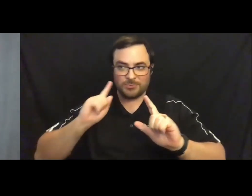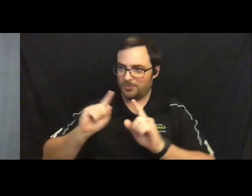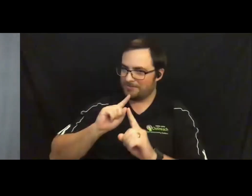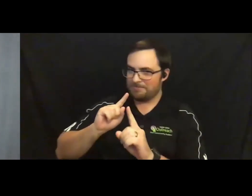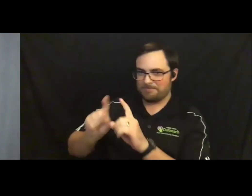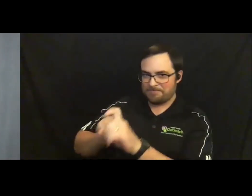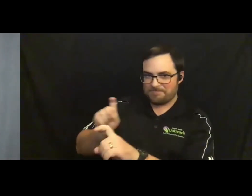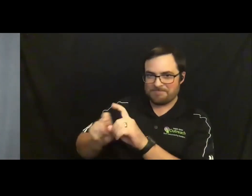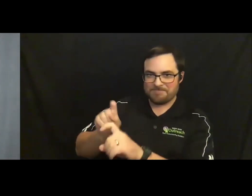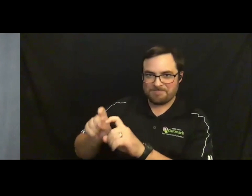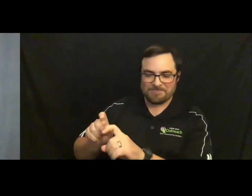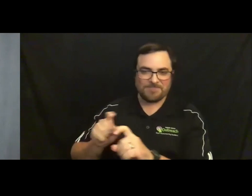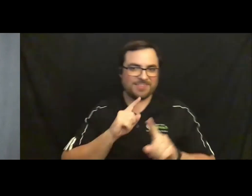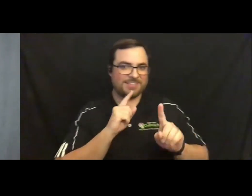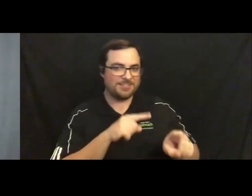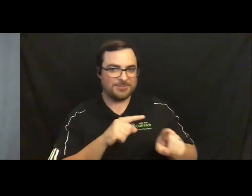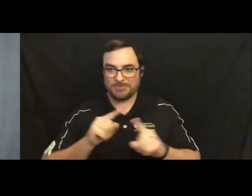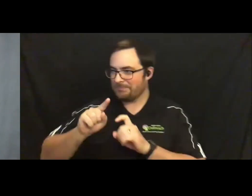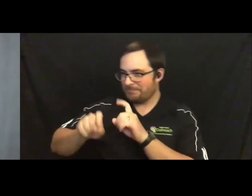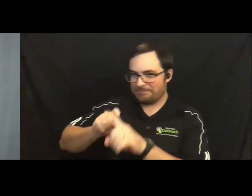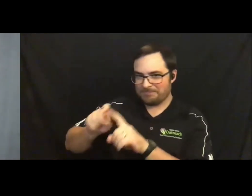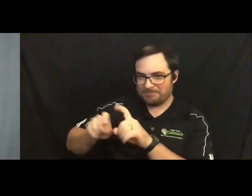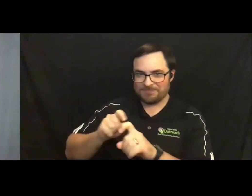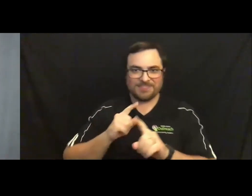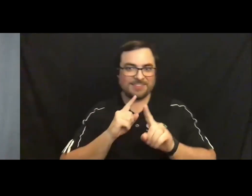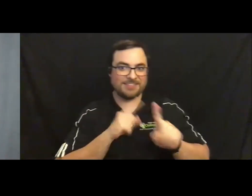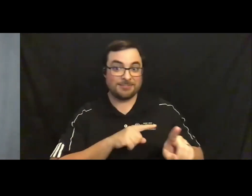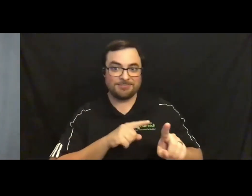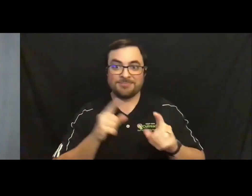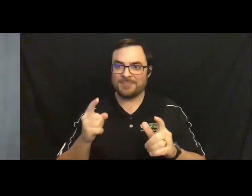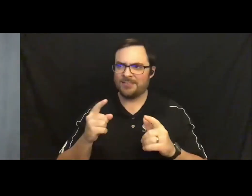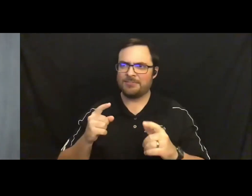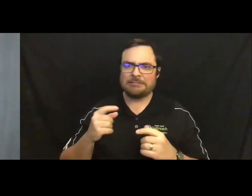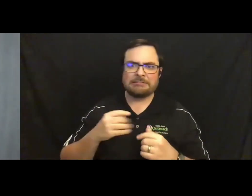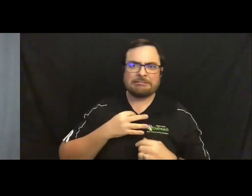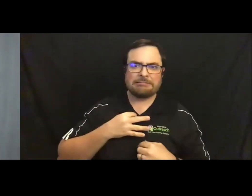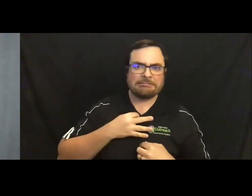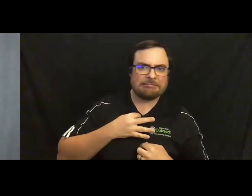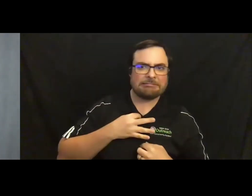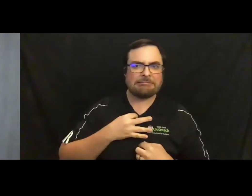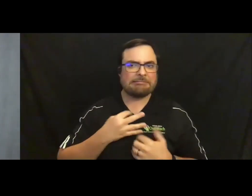watching, just if you have questions that come up about the talents that they're showcasing,